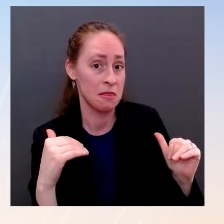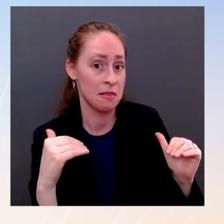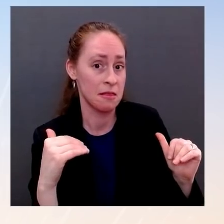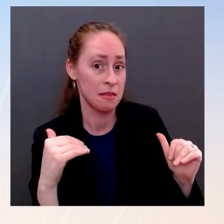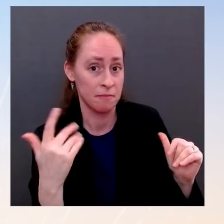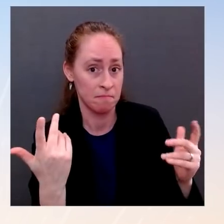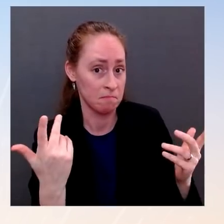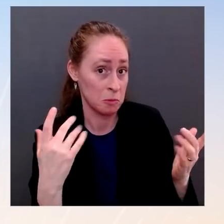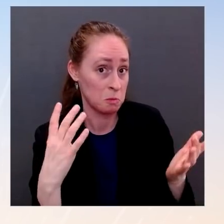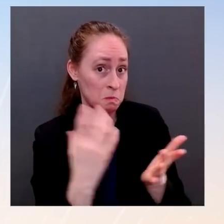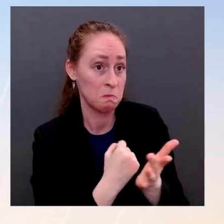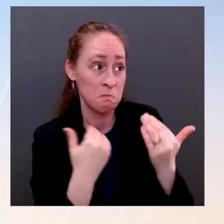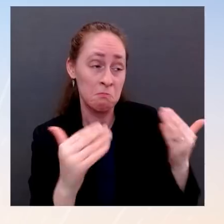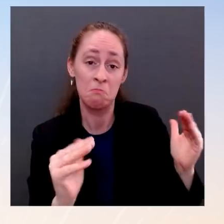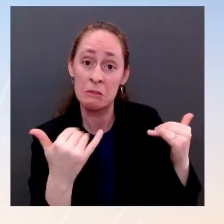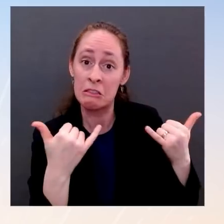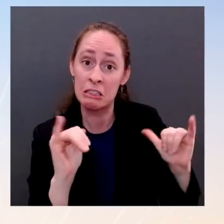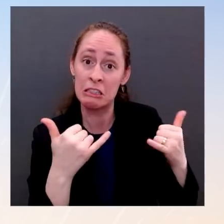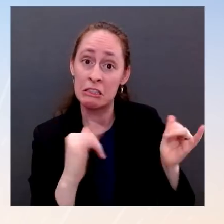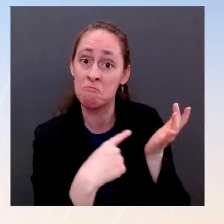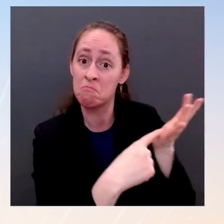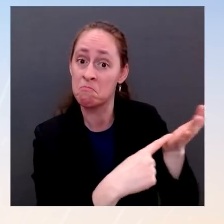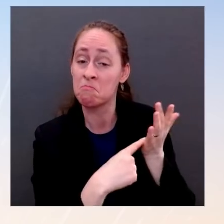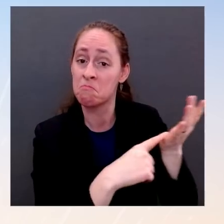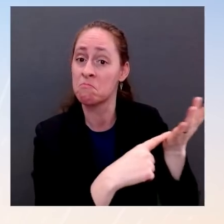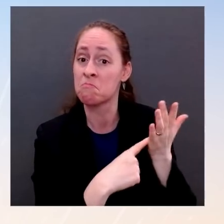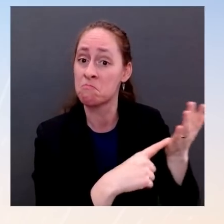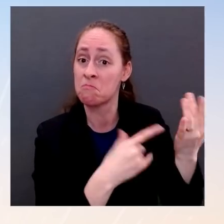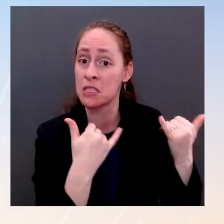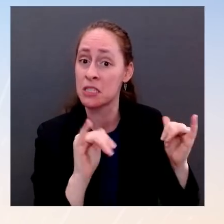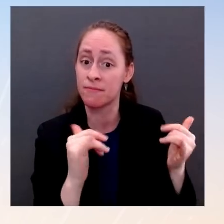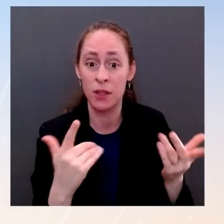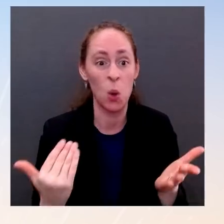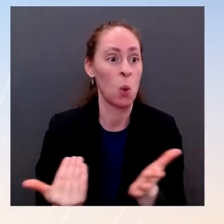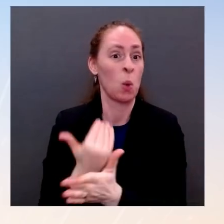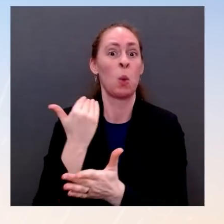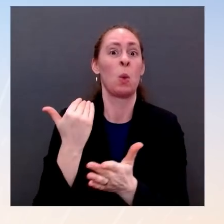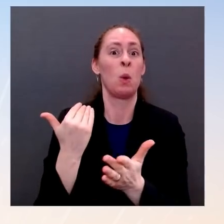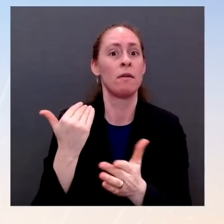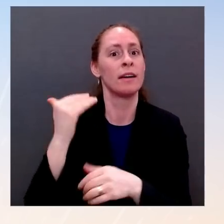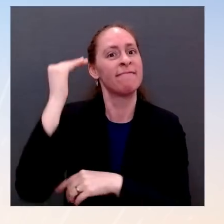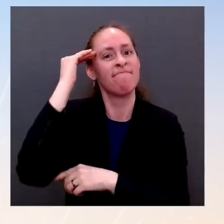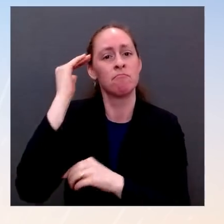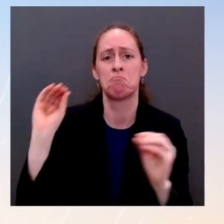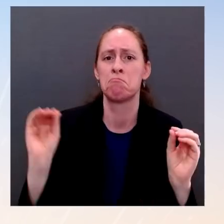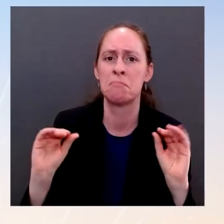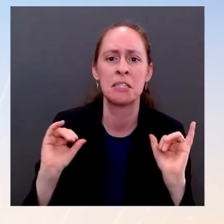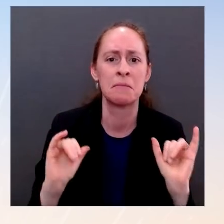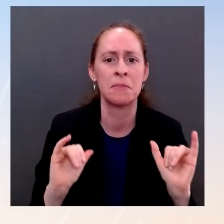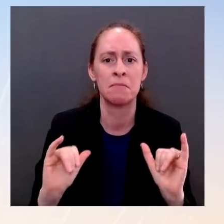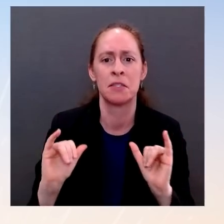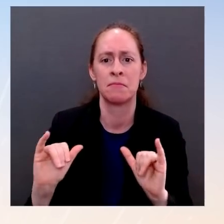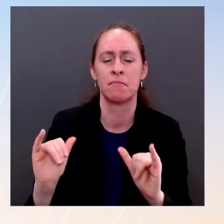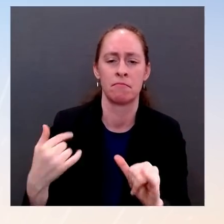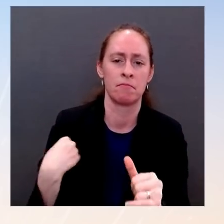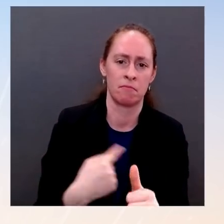But again, there's no new assessment beyond what the Secretary of State said yesterday, which was quite forward-leaning, as I think you would all agree. Go ahead.